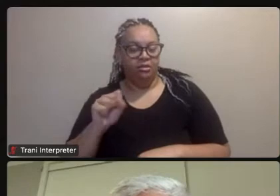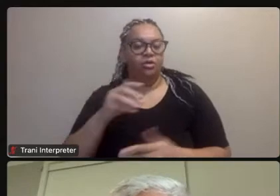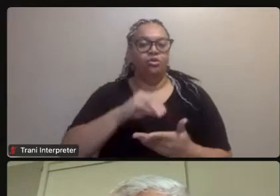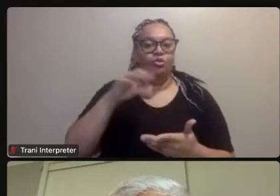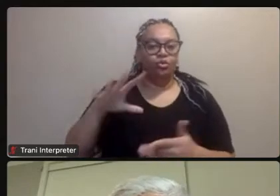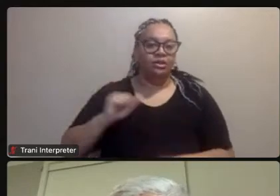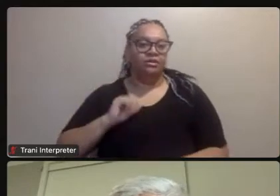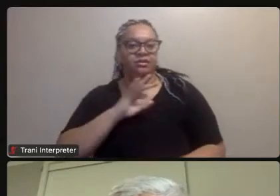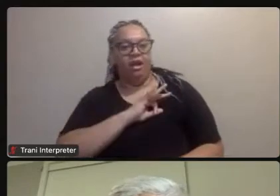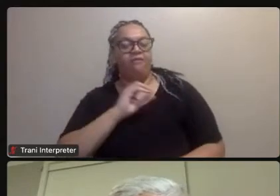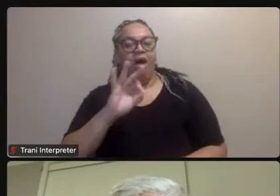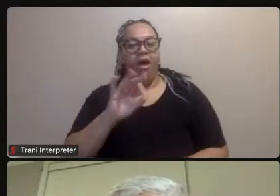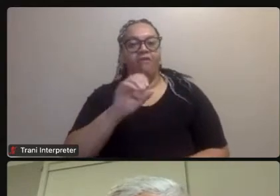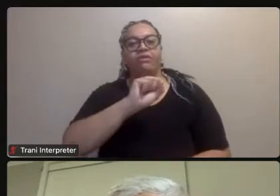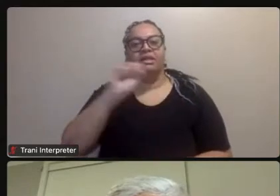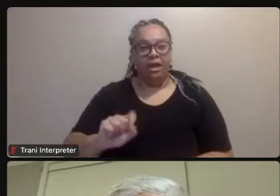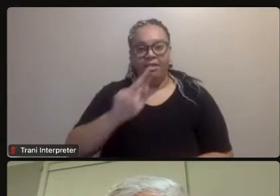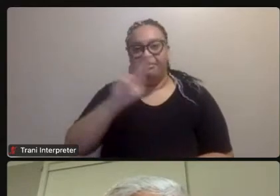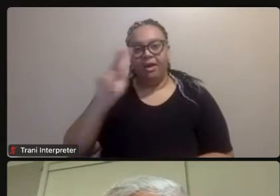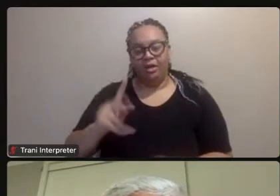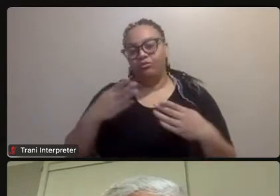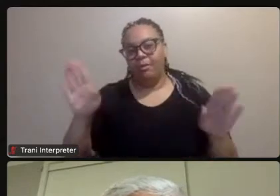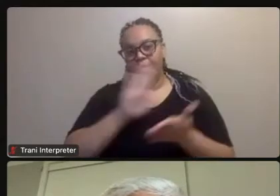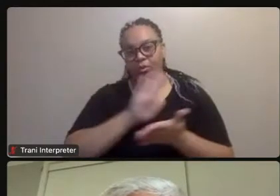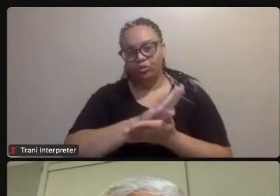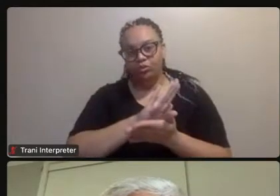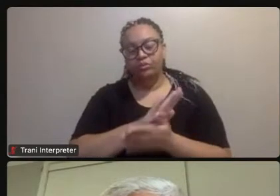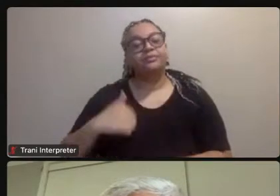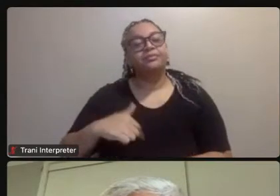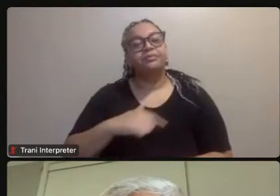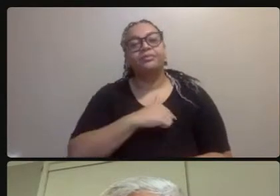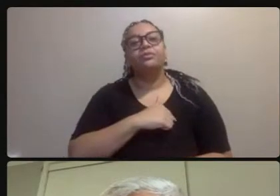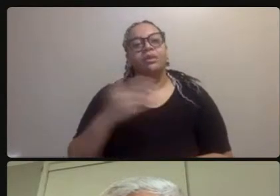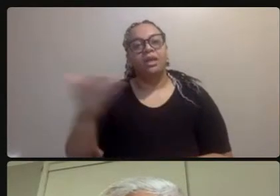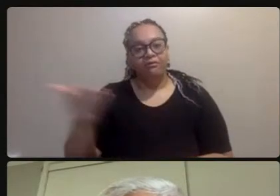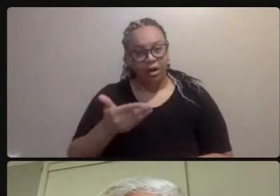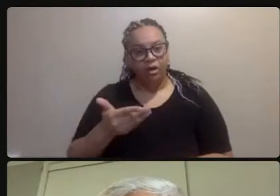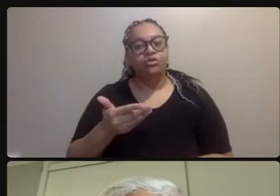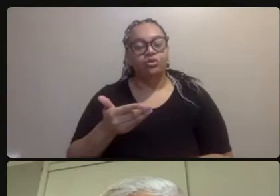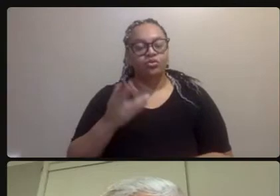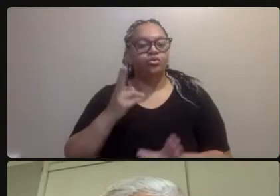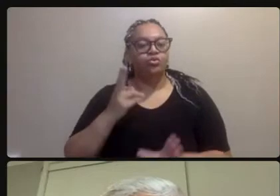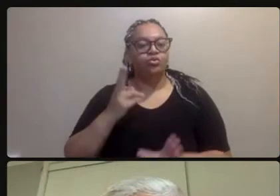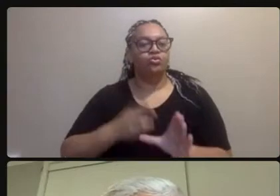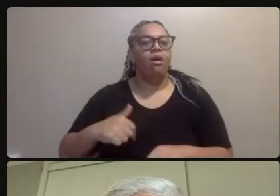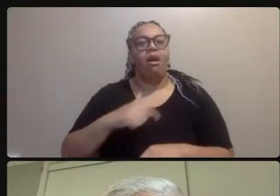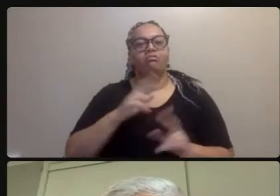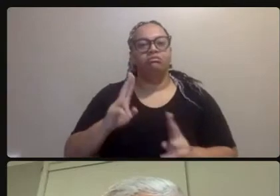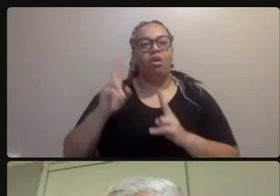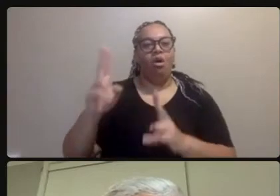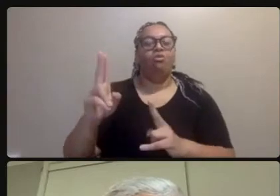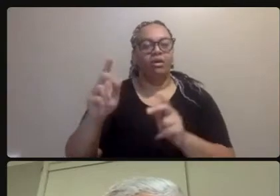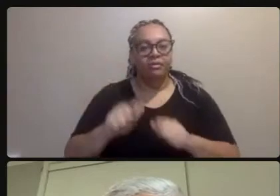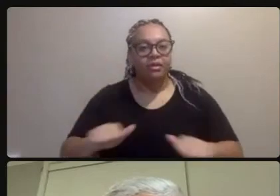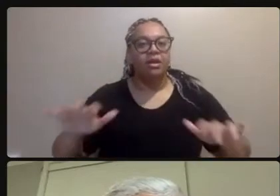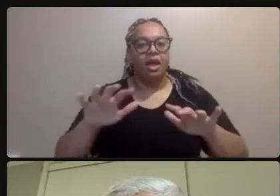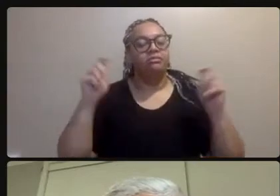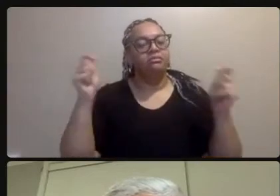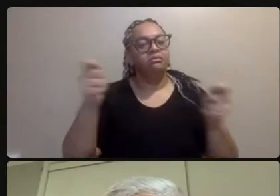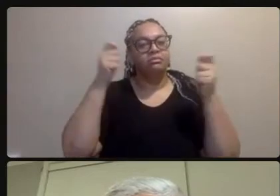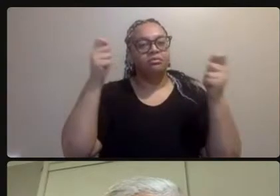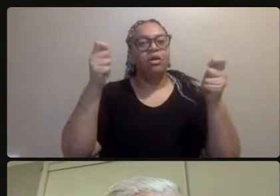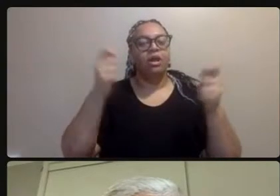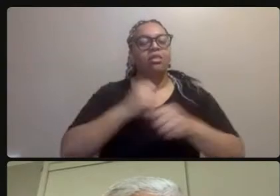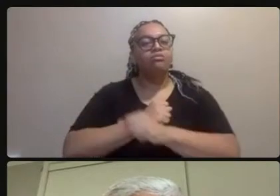NATIVE AMERICAN AND INDIGENOUS